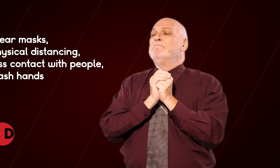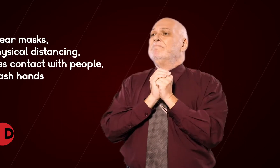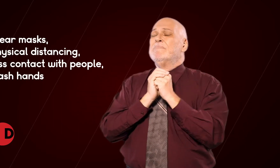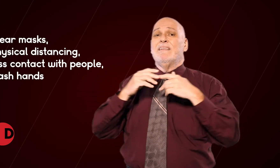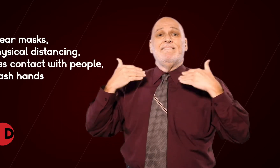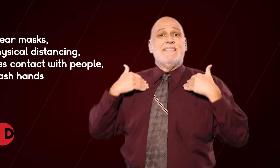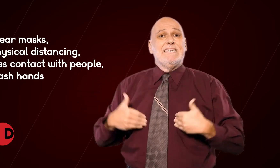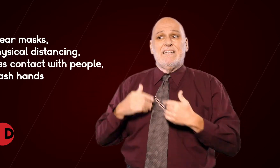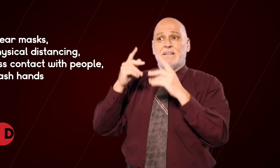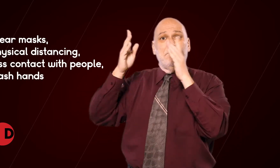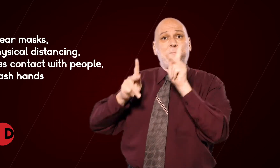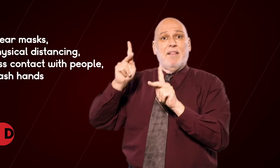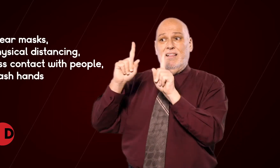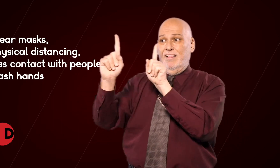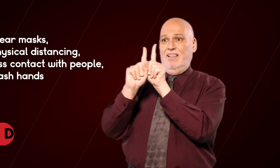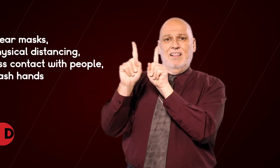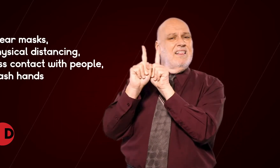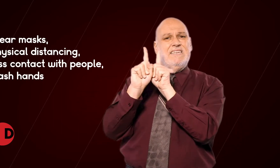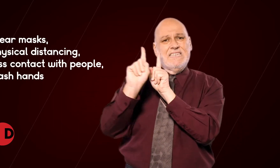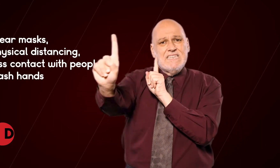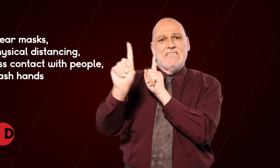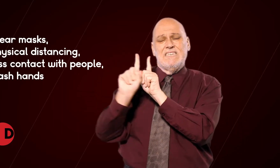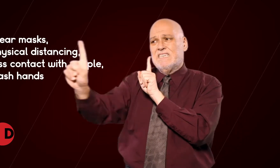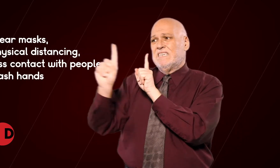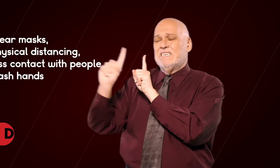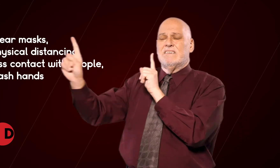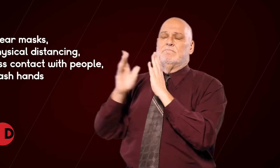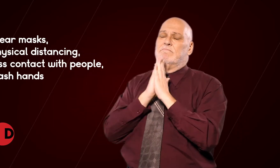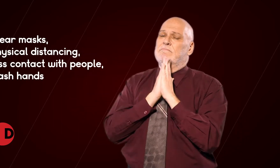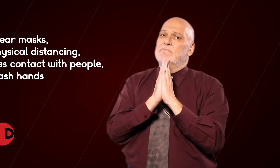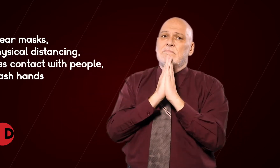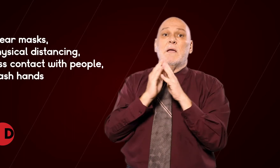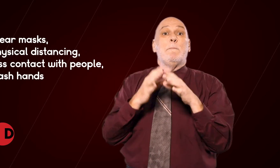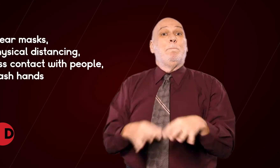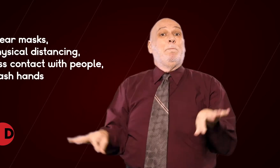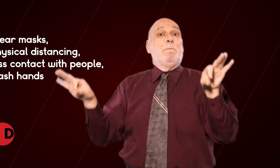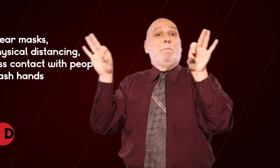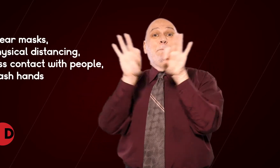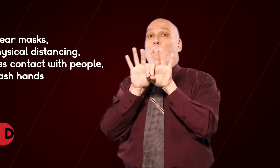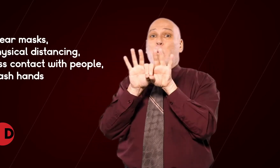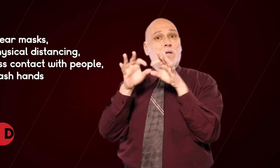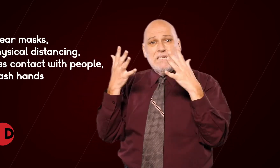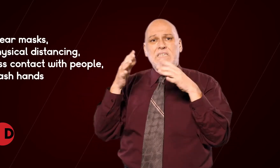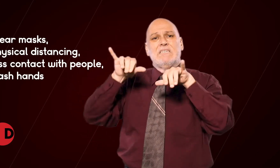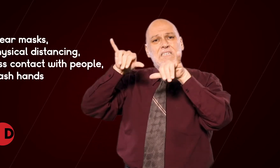maintain physical distancing,